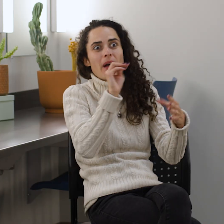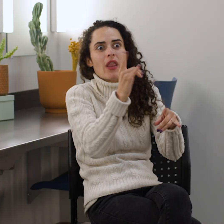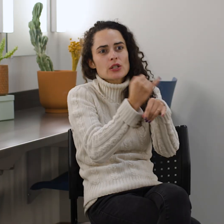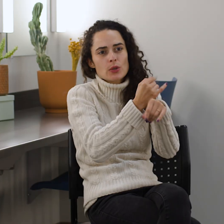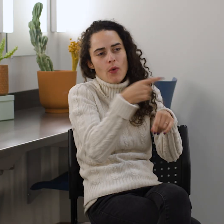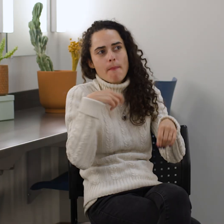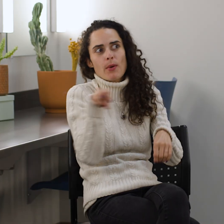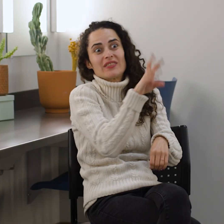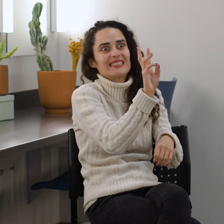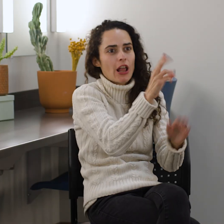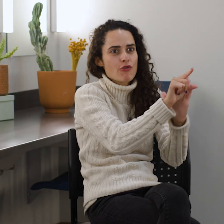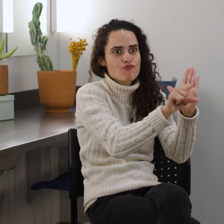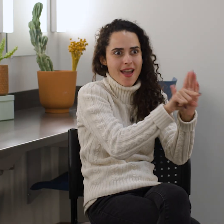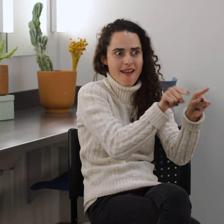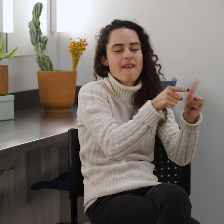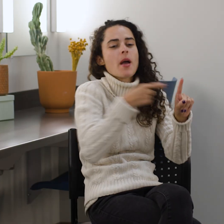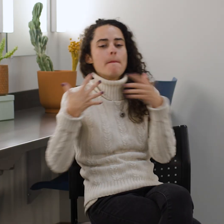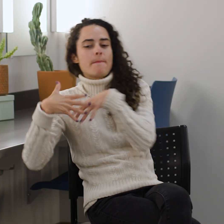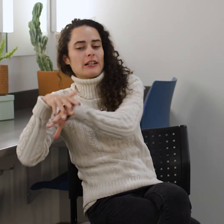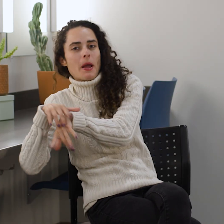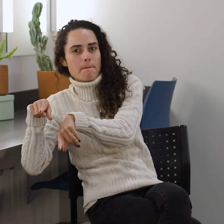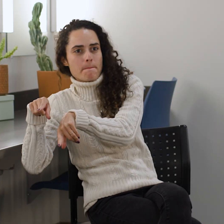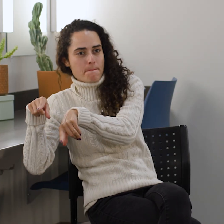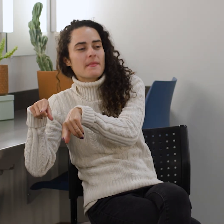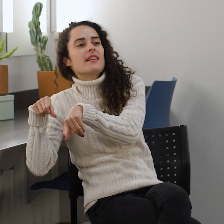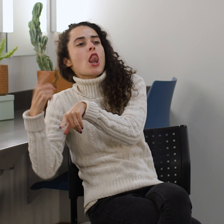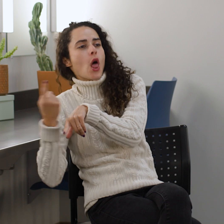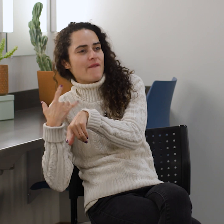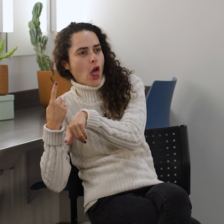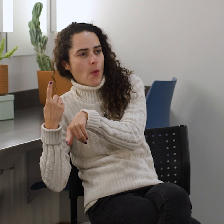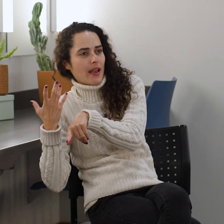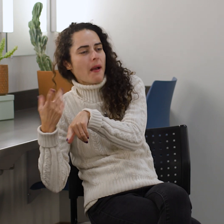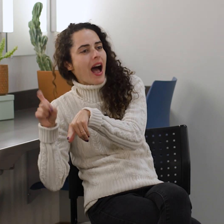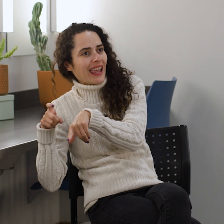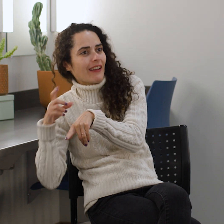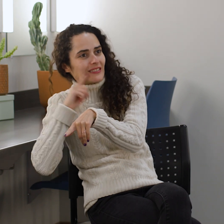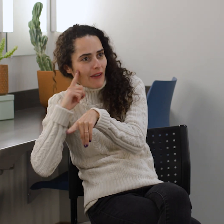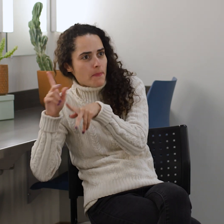It was Maryland’s Deaf school. I transferred in sixth grade from mainstream school. I’d felt lonely there,